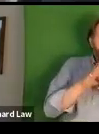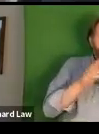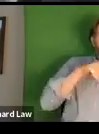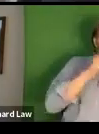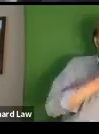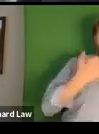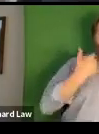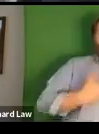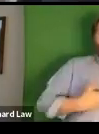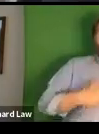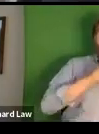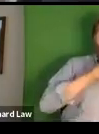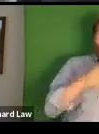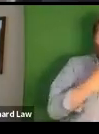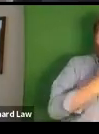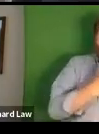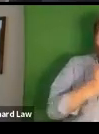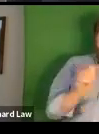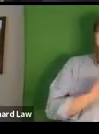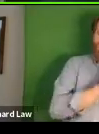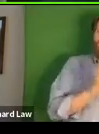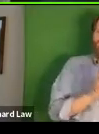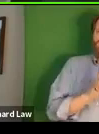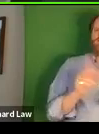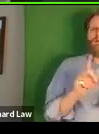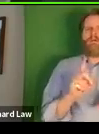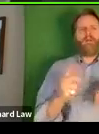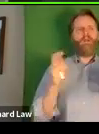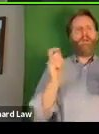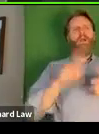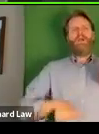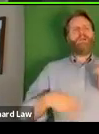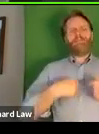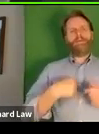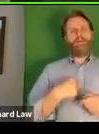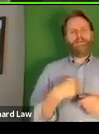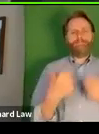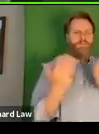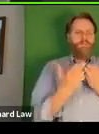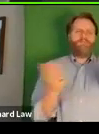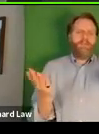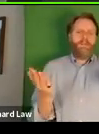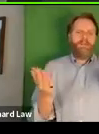terms of that? Thanks Fran thanks for the question David